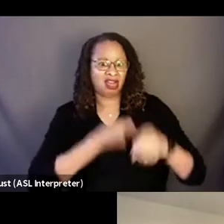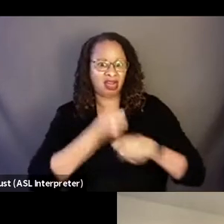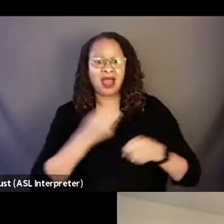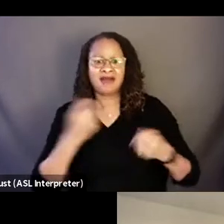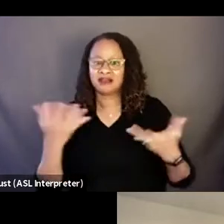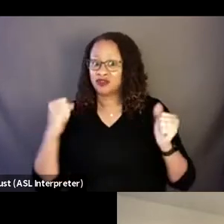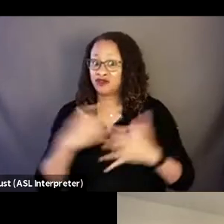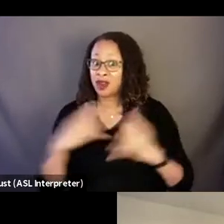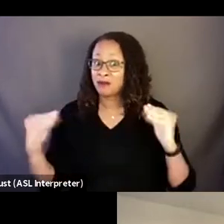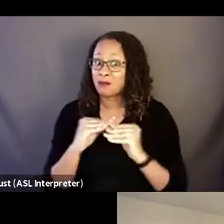because of the exposure.